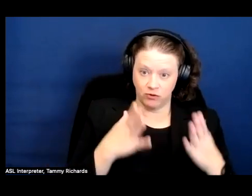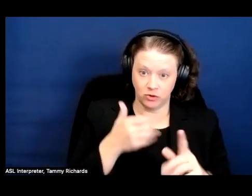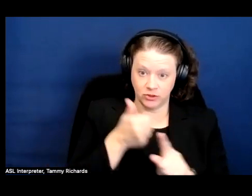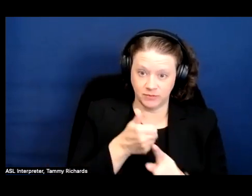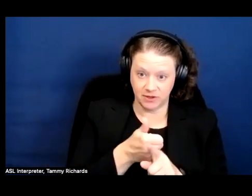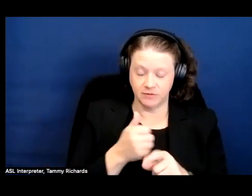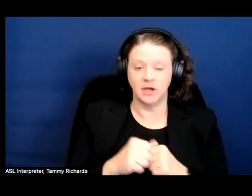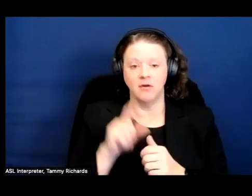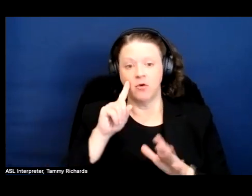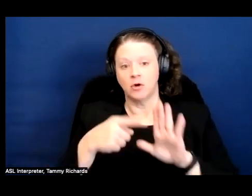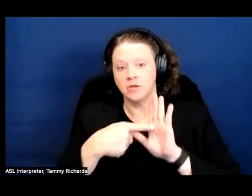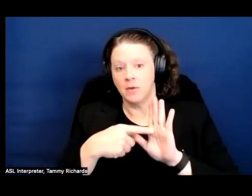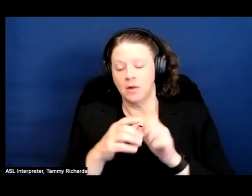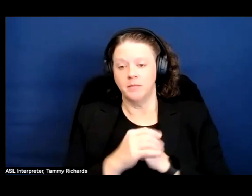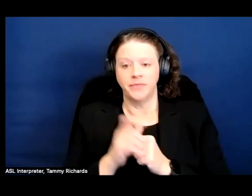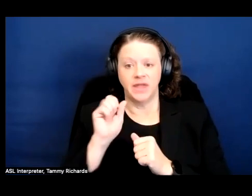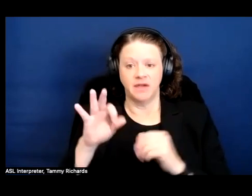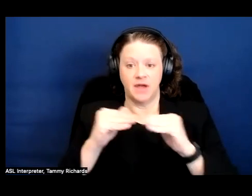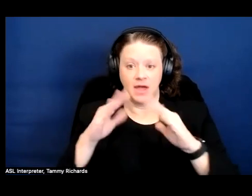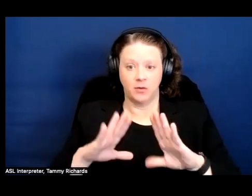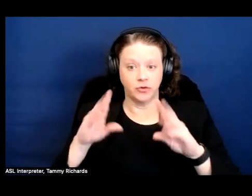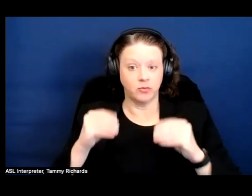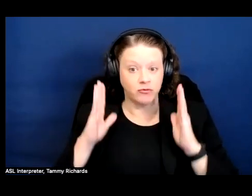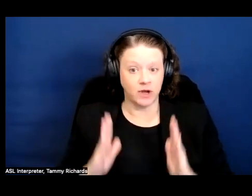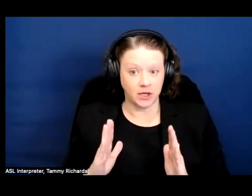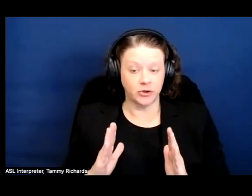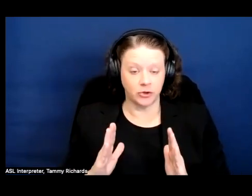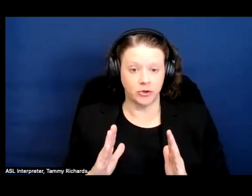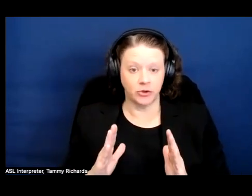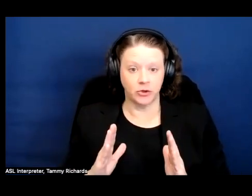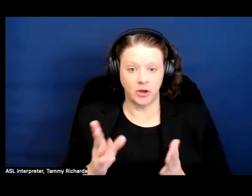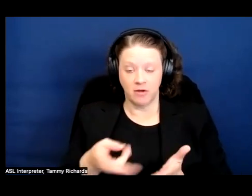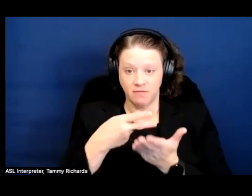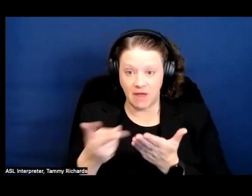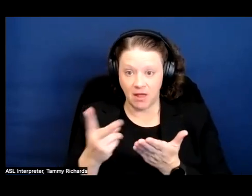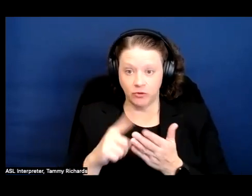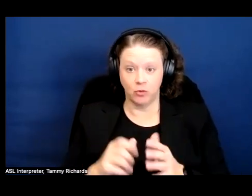I am obviously down in San Diego, so I won't dwell on this part too much,